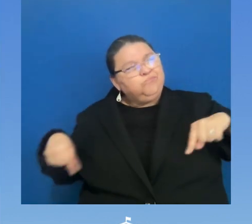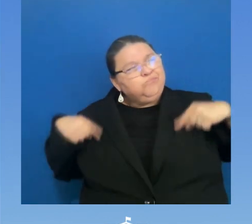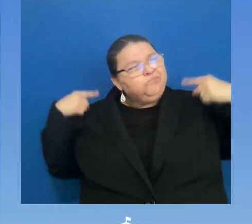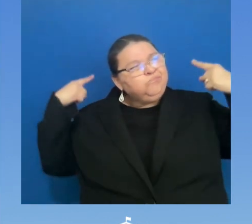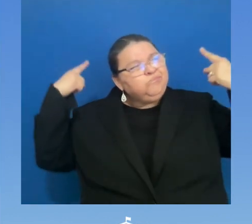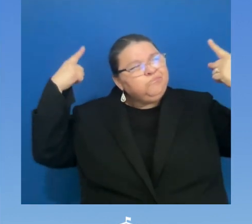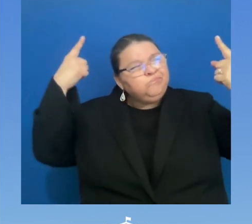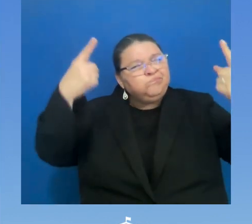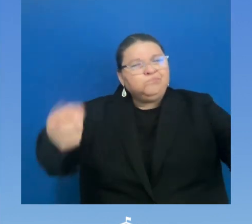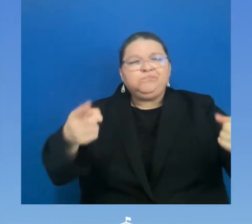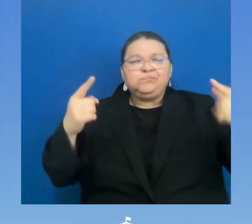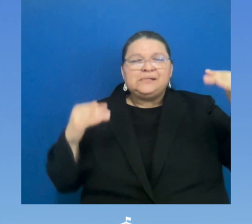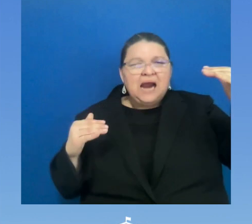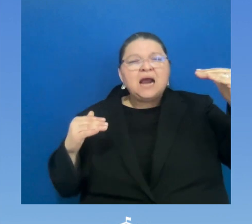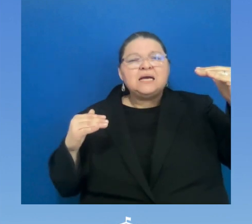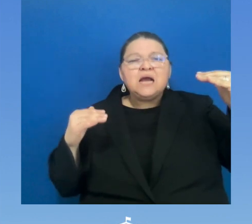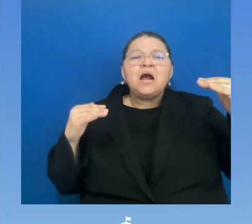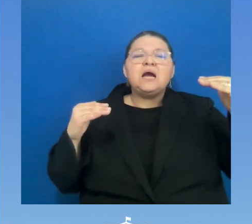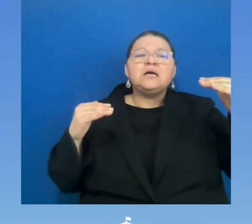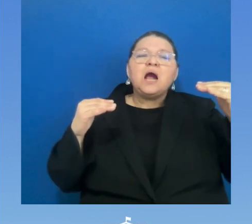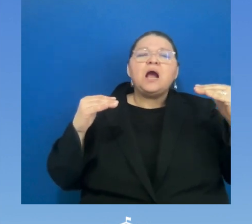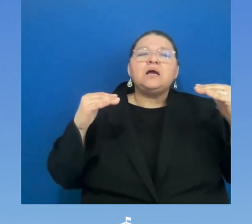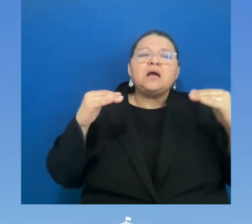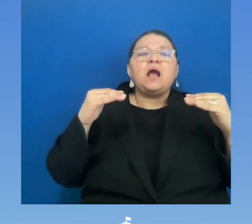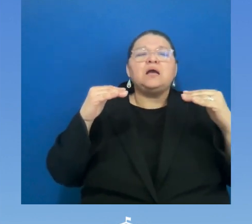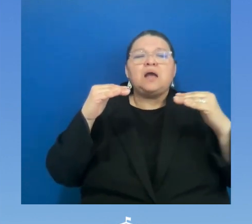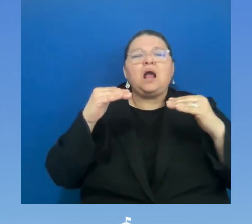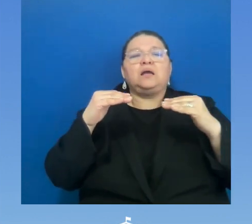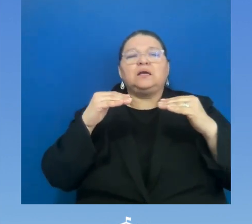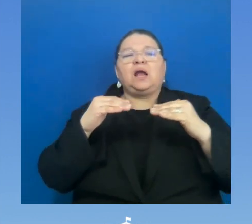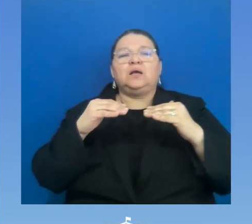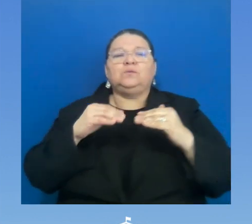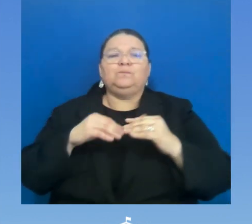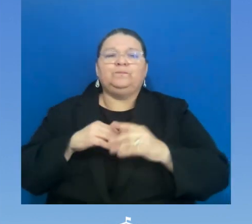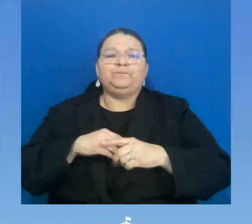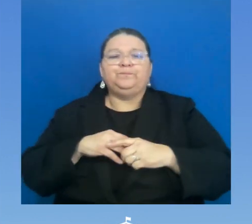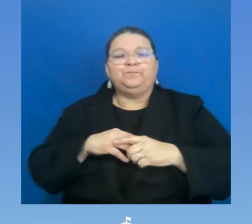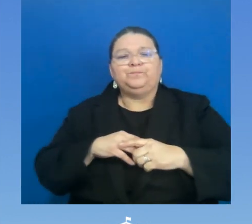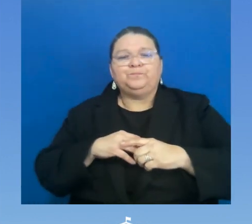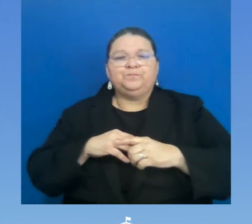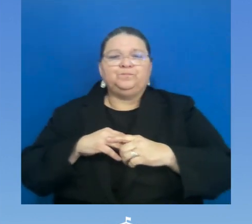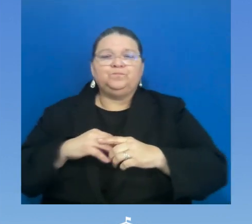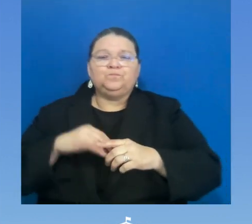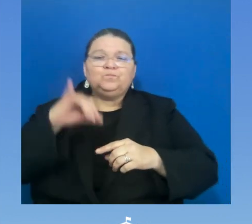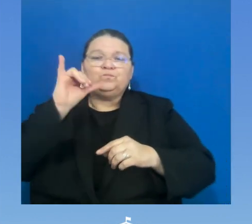across the Biden-Harris administration to advance equity and close the pay gap once and for all.